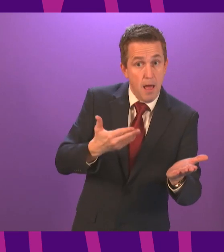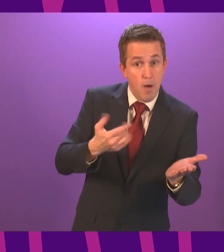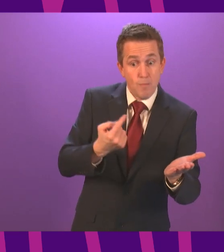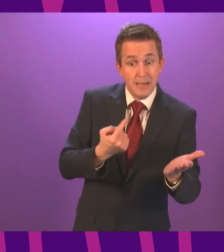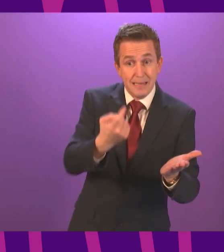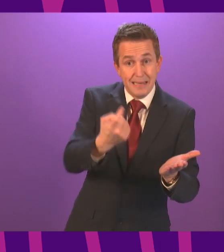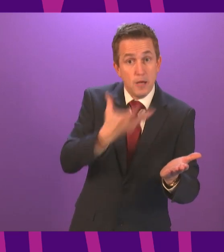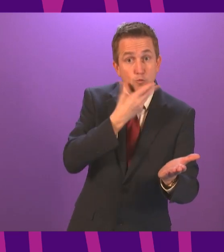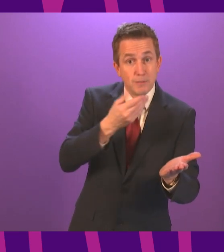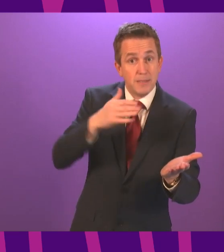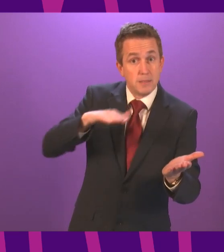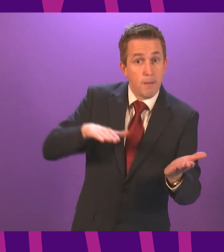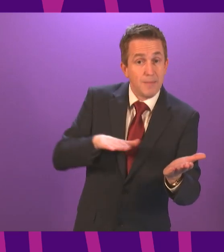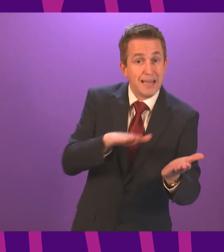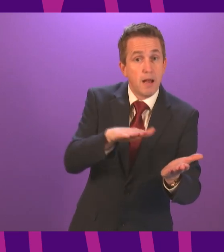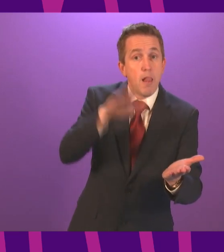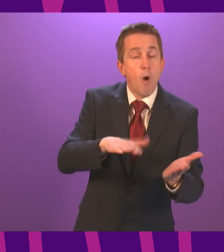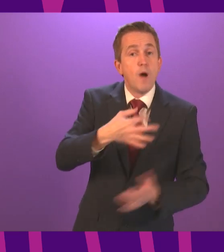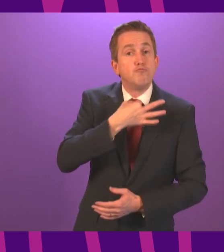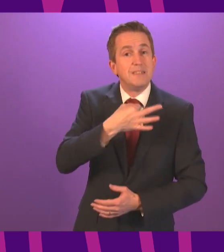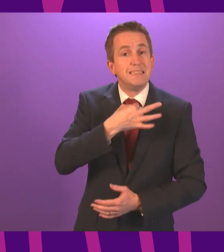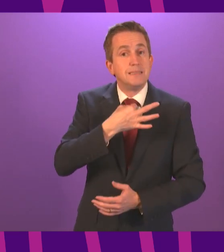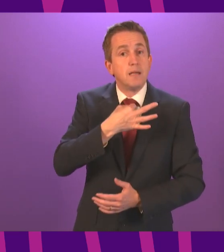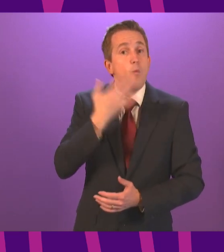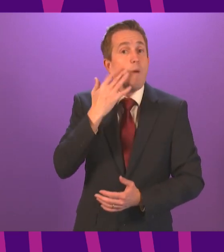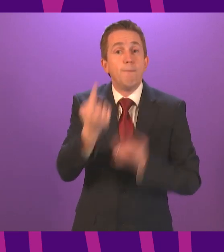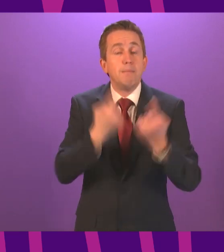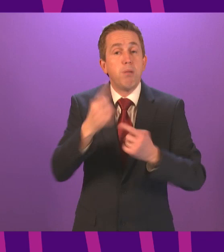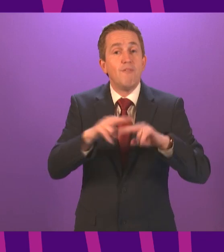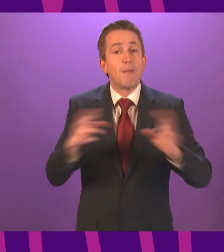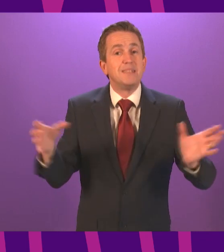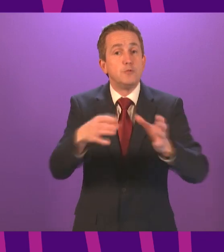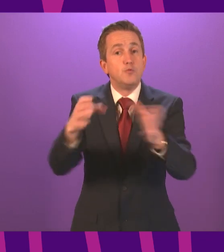lower risk from people getting together and of one person in a group having the virus and passing it on.